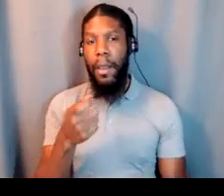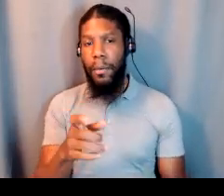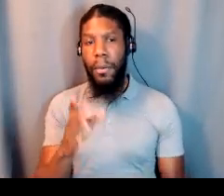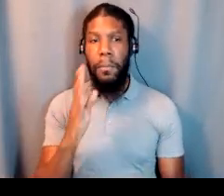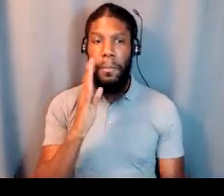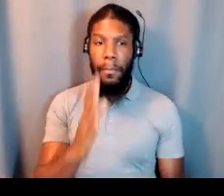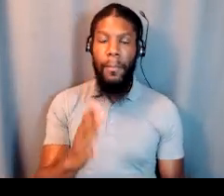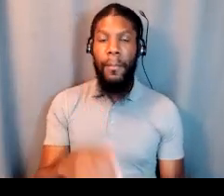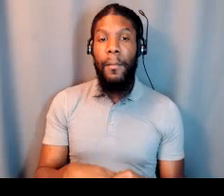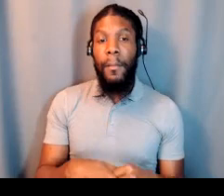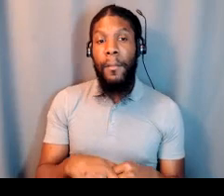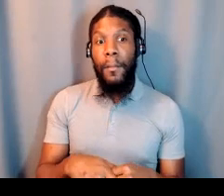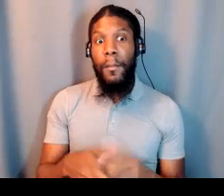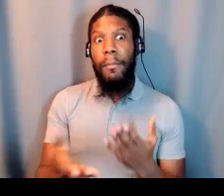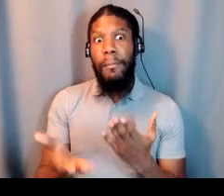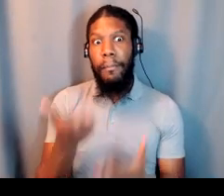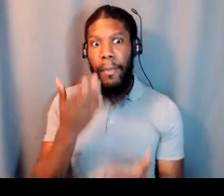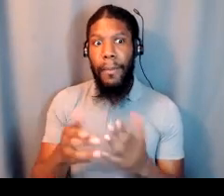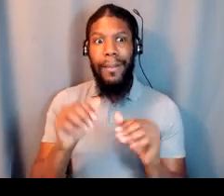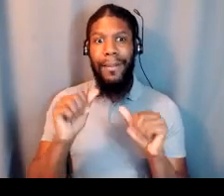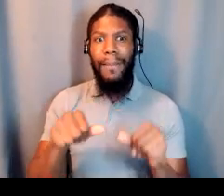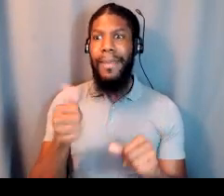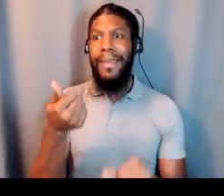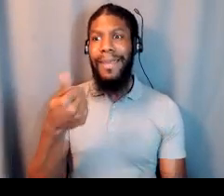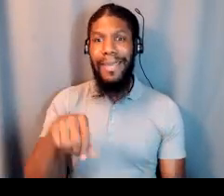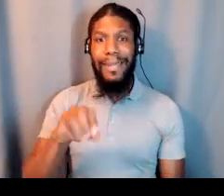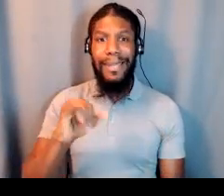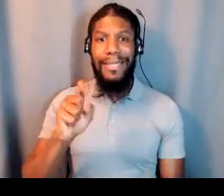or racist or sexist or any of the other "-ists"